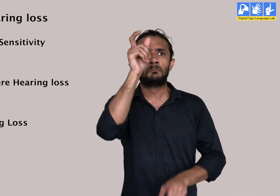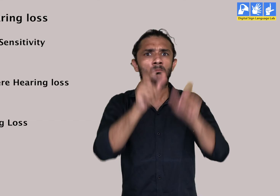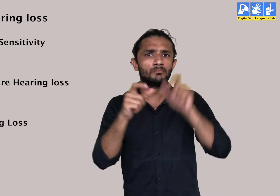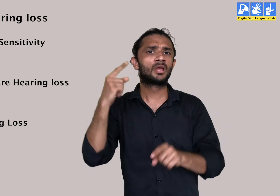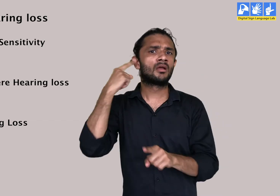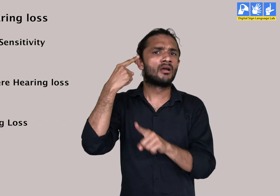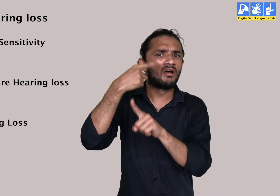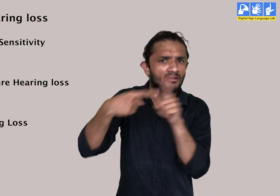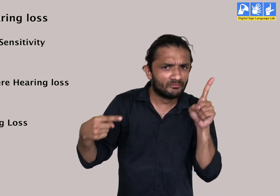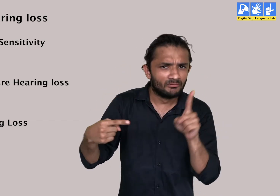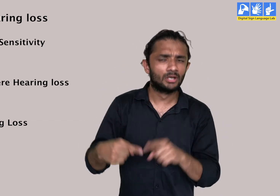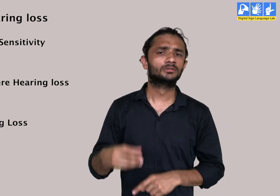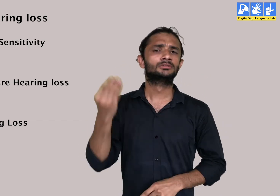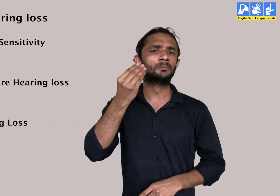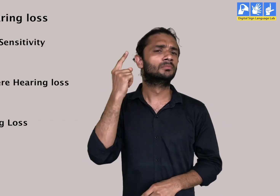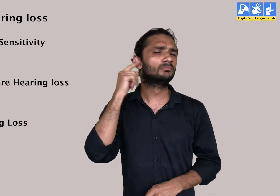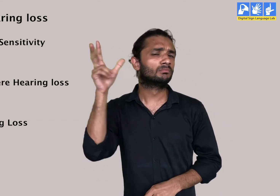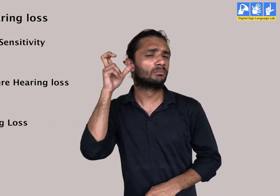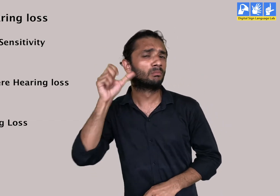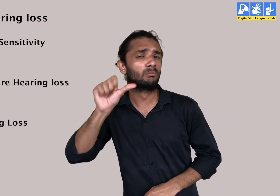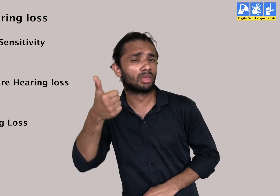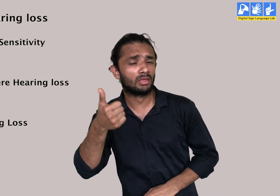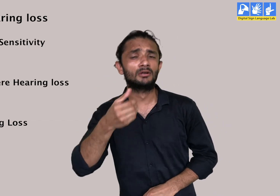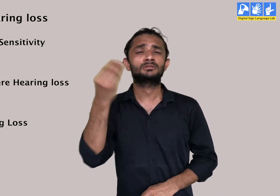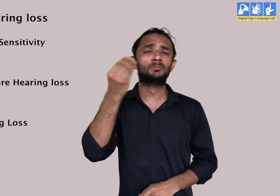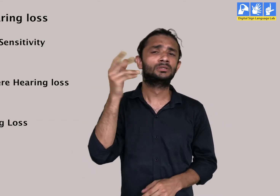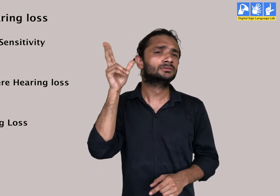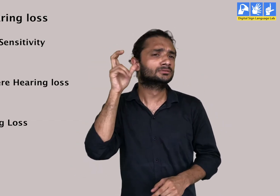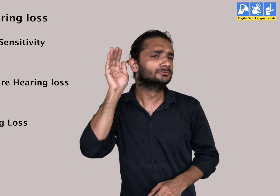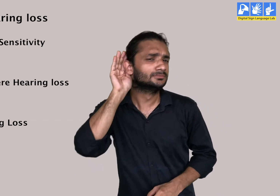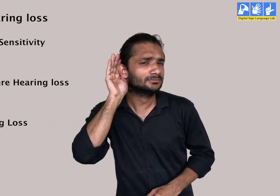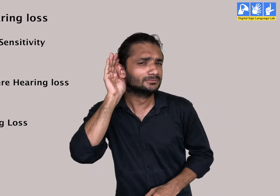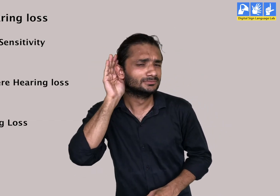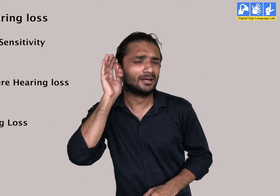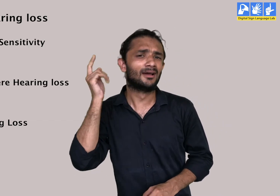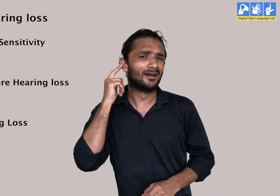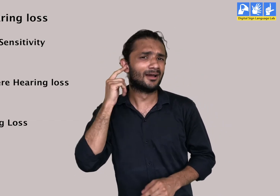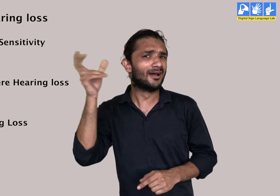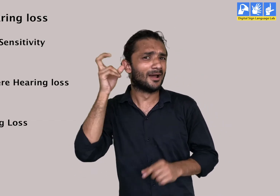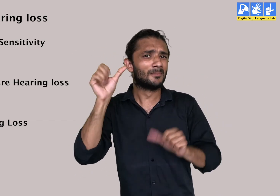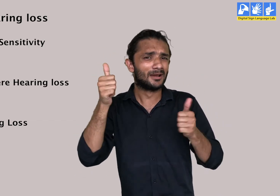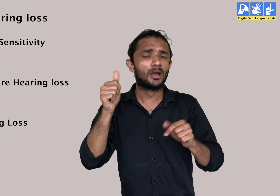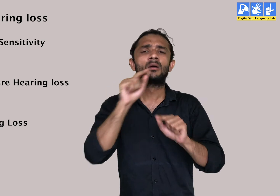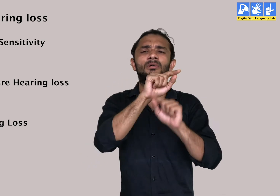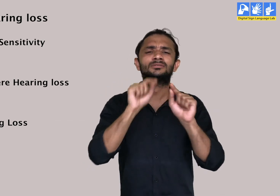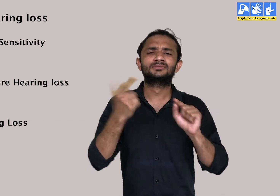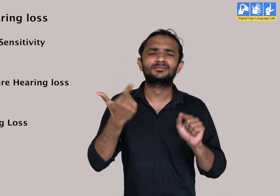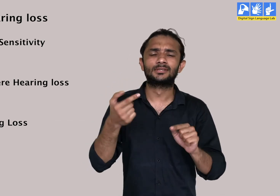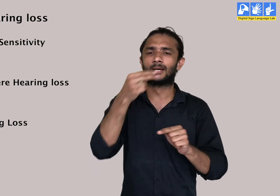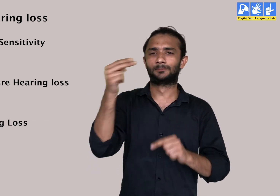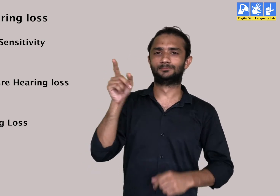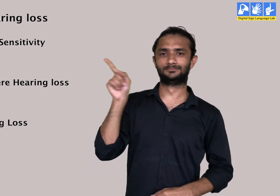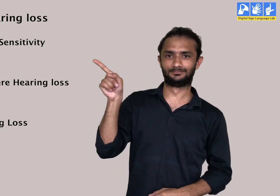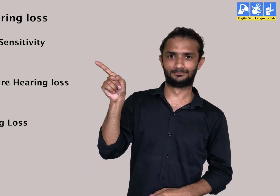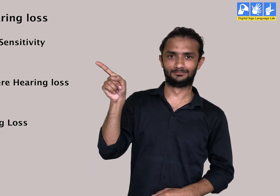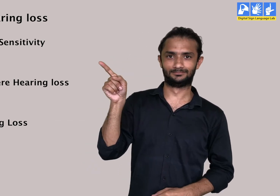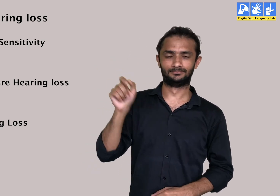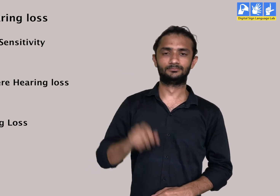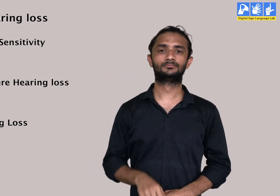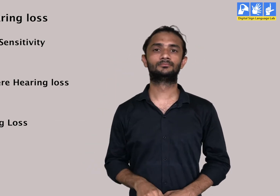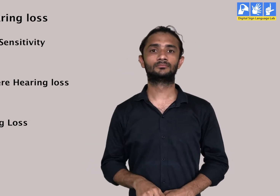Hard of hearing people and people who only respond to loud pitch noises and face problems hearing in most situations have moderately-severe hearing loss.